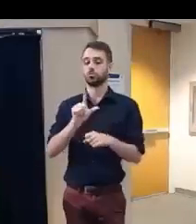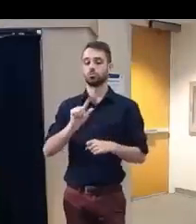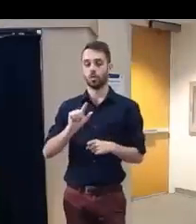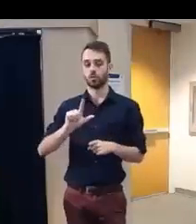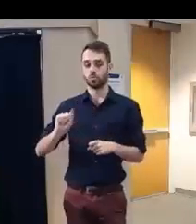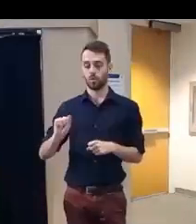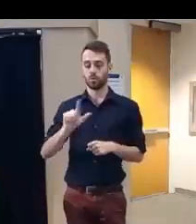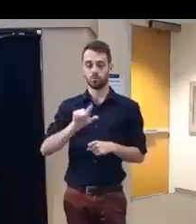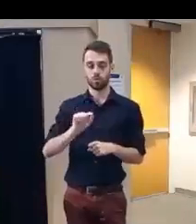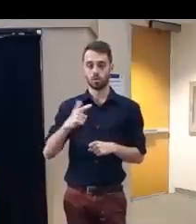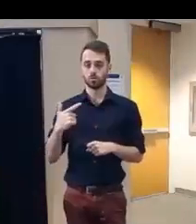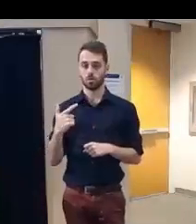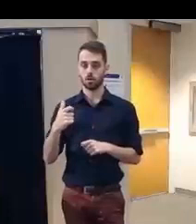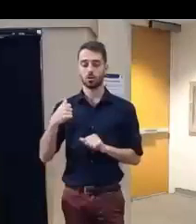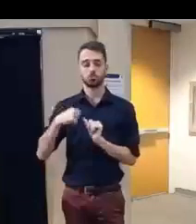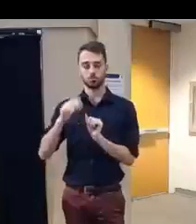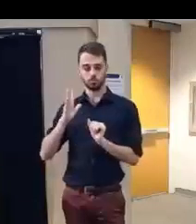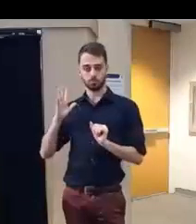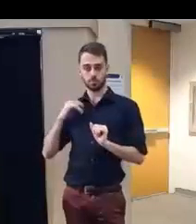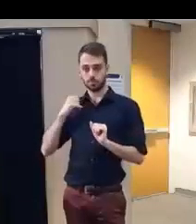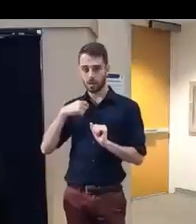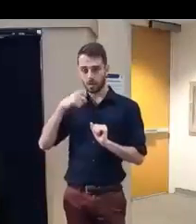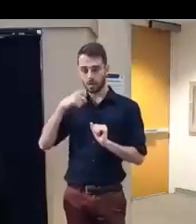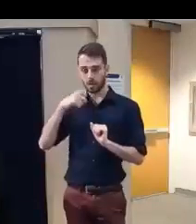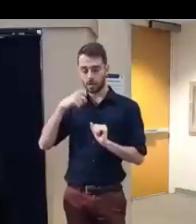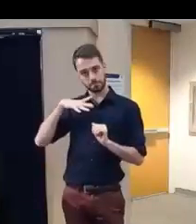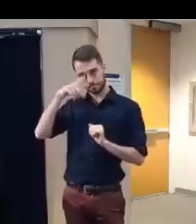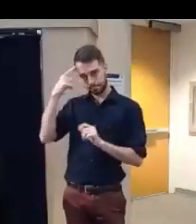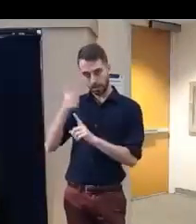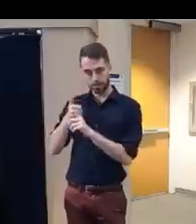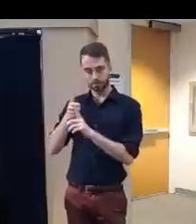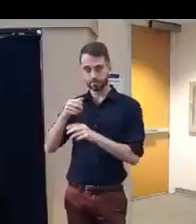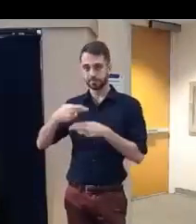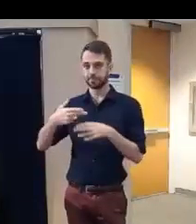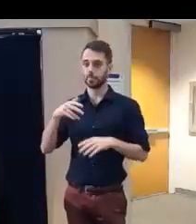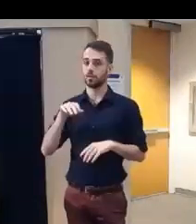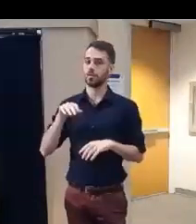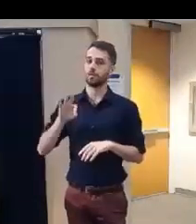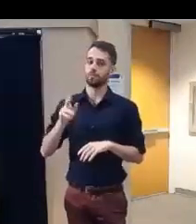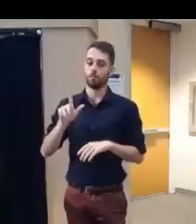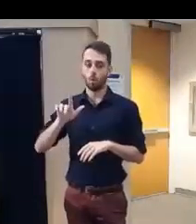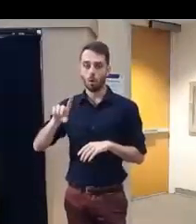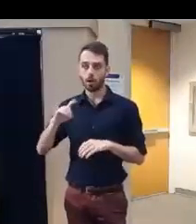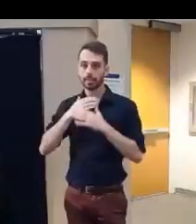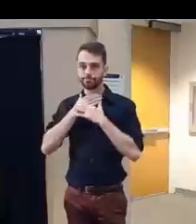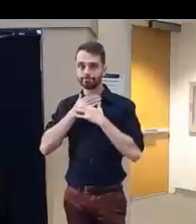context of the murders of George Floyd and Daniel prude and then of course kovid which we know there